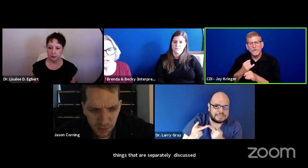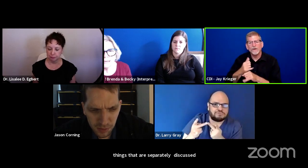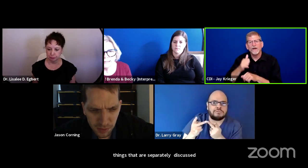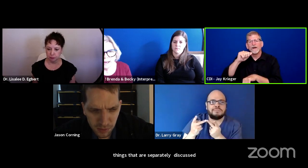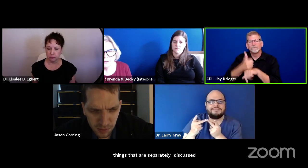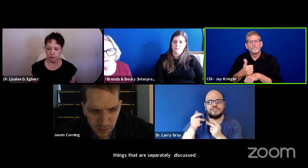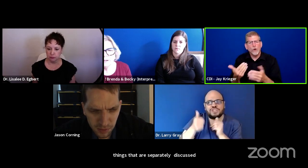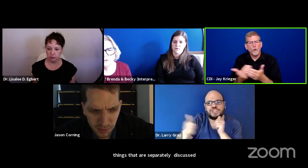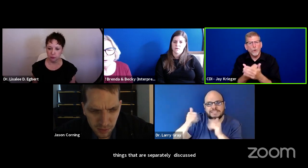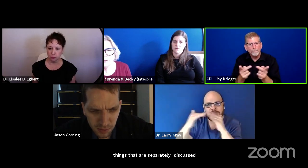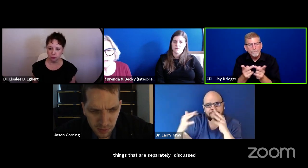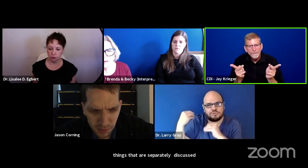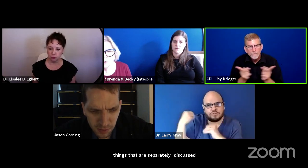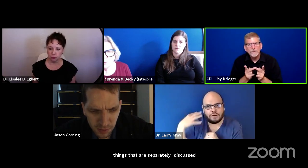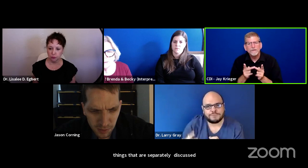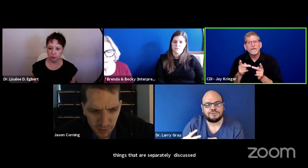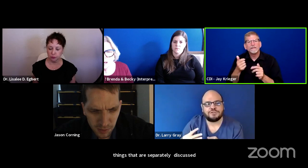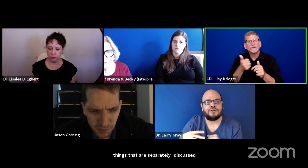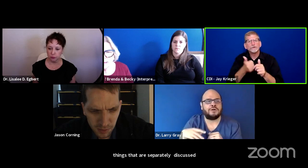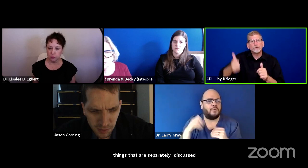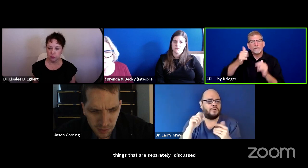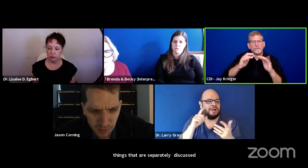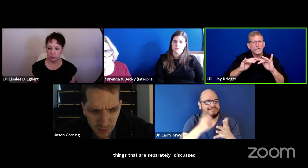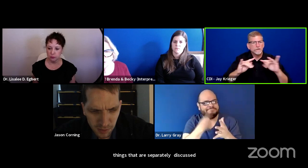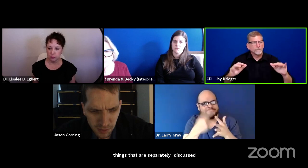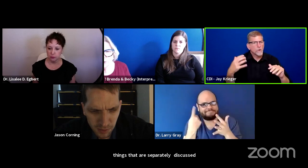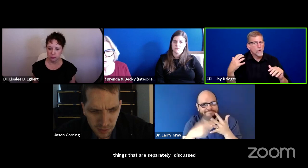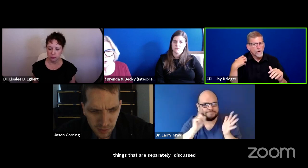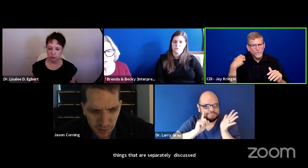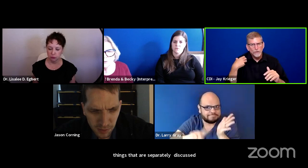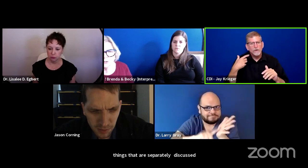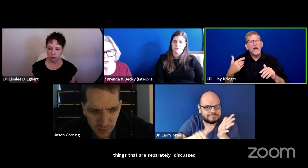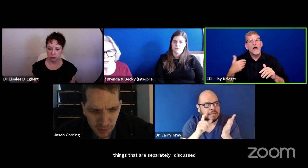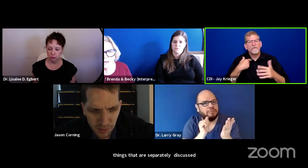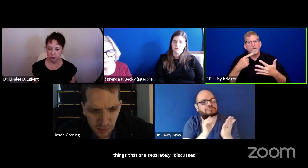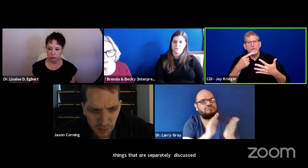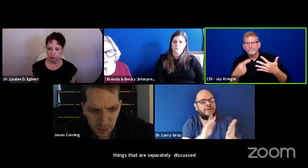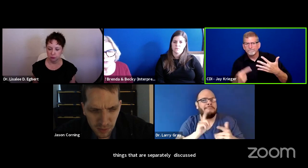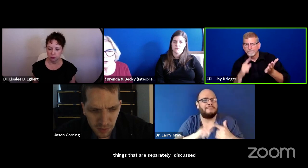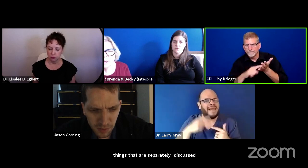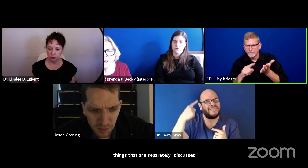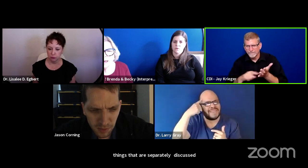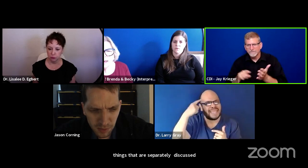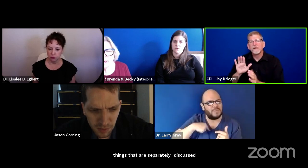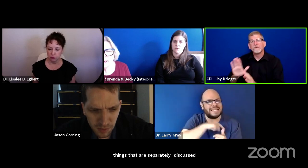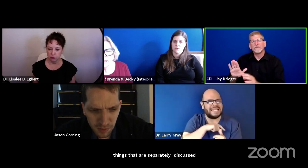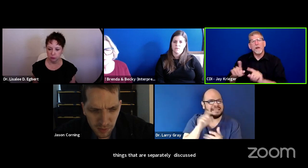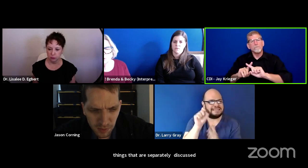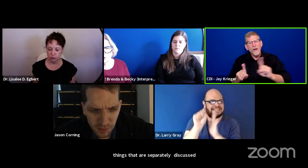And I know that they have opened up a new position for chief diversity officer to check